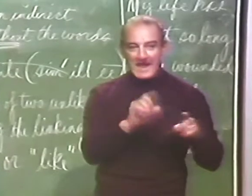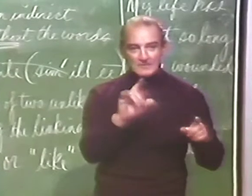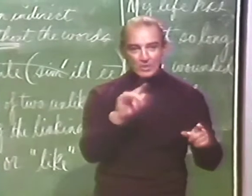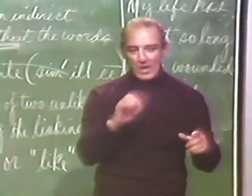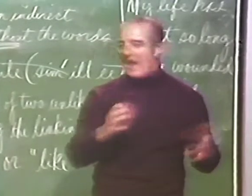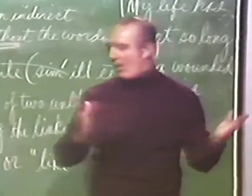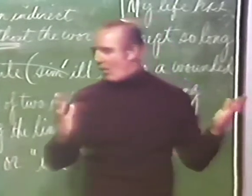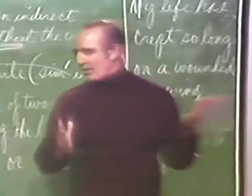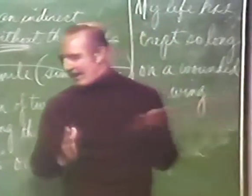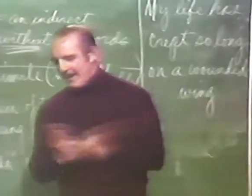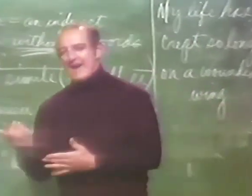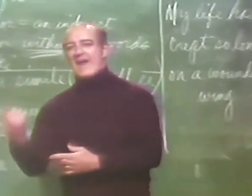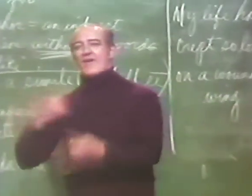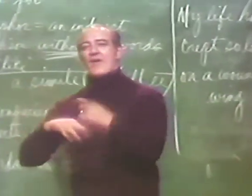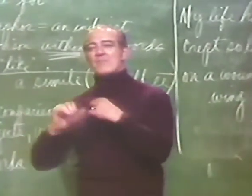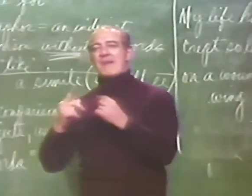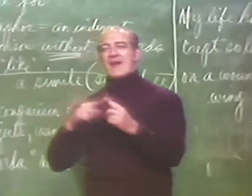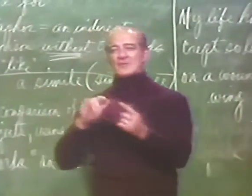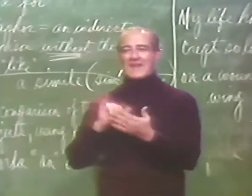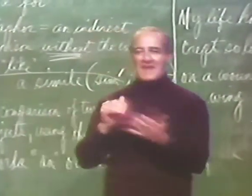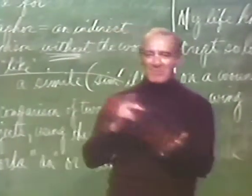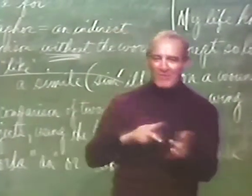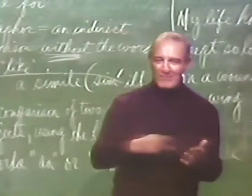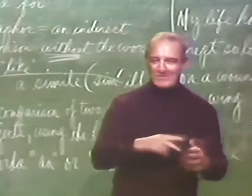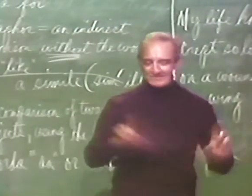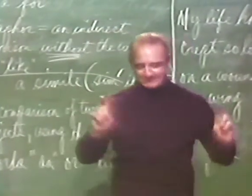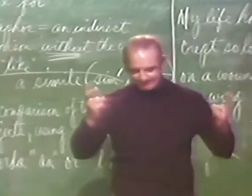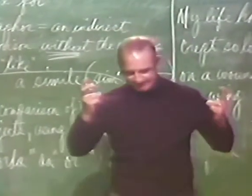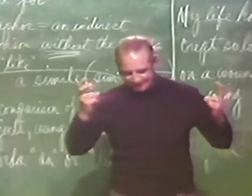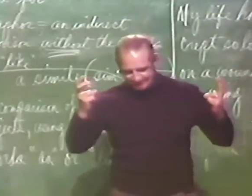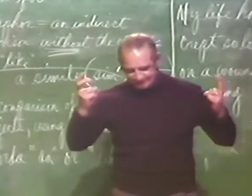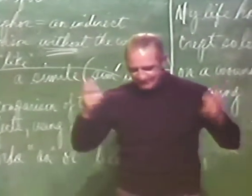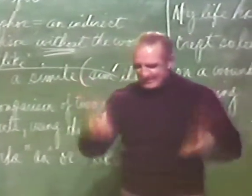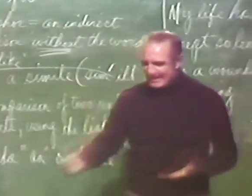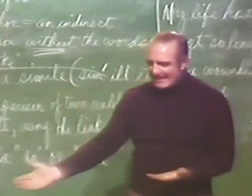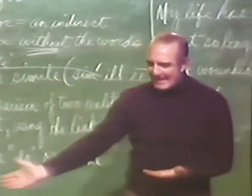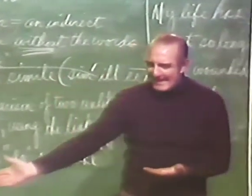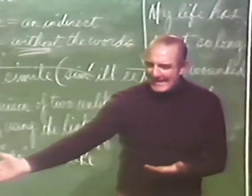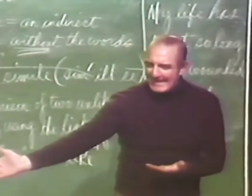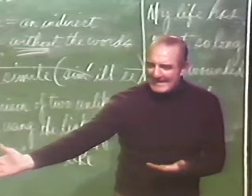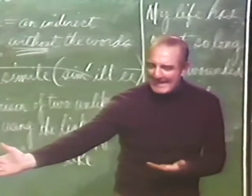BUT WITHOUT THE WORD "AS" OR "LIKE." OK, NOW COME BACK TO THAT POEM.